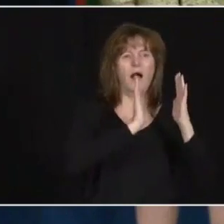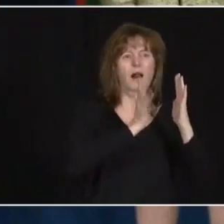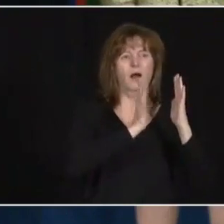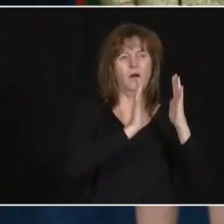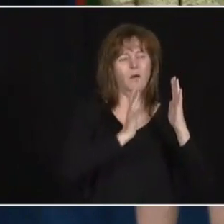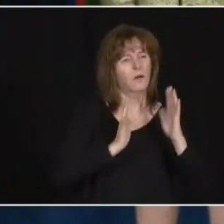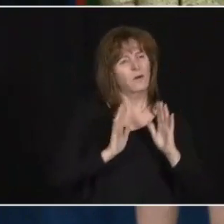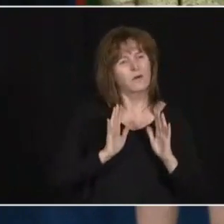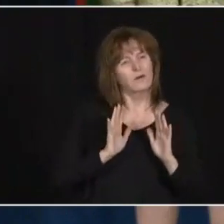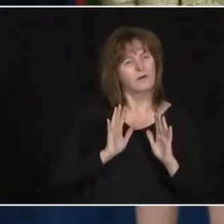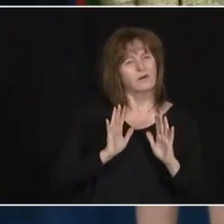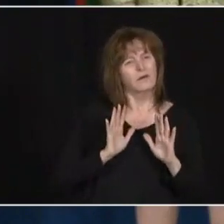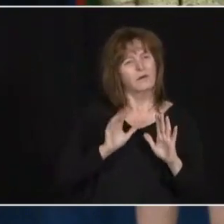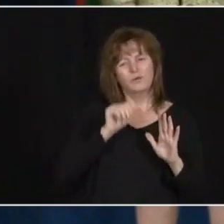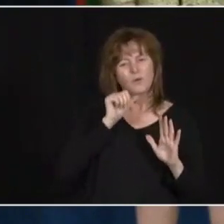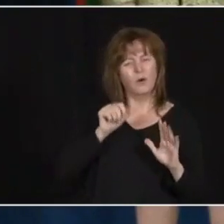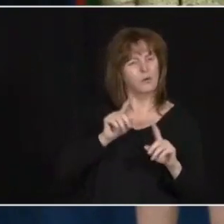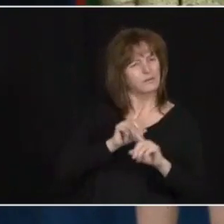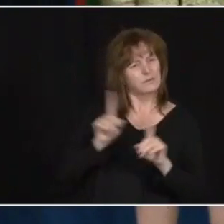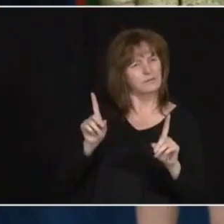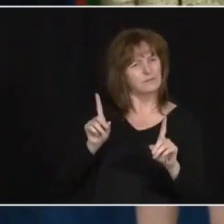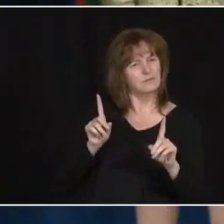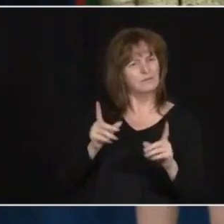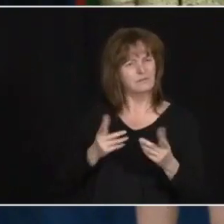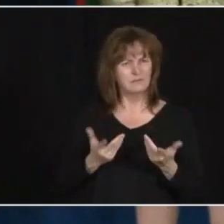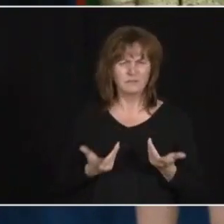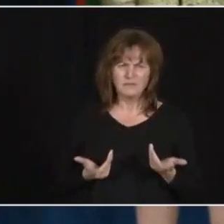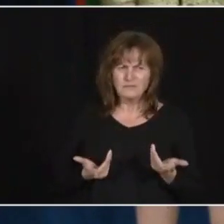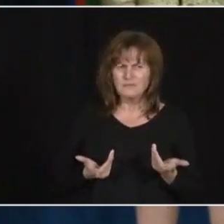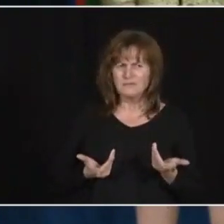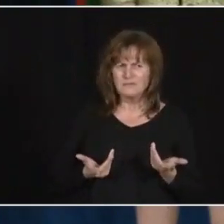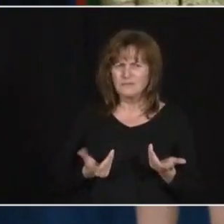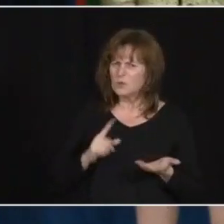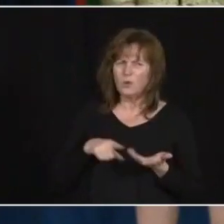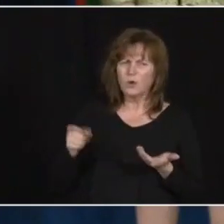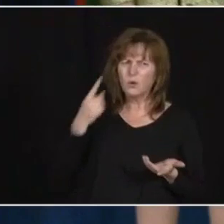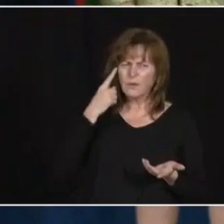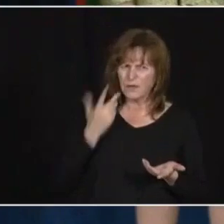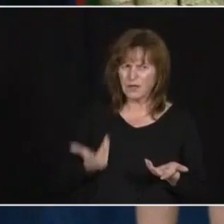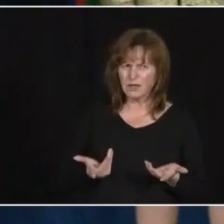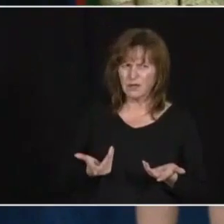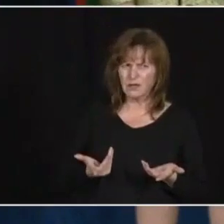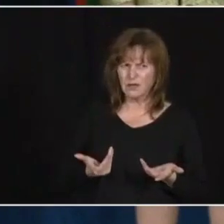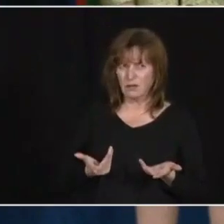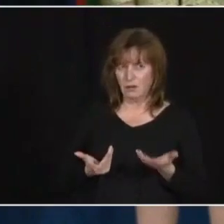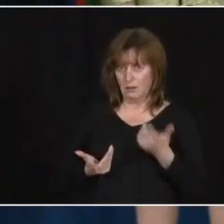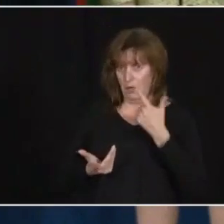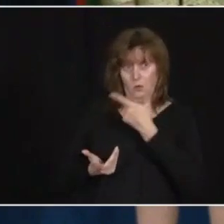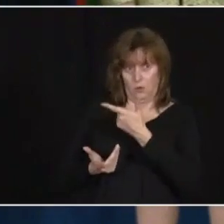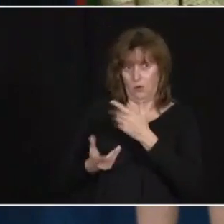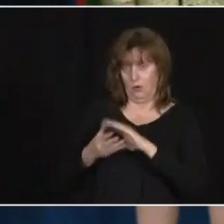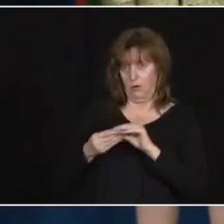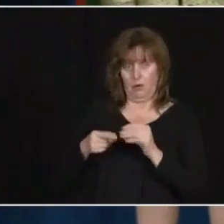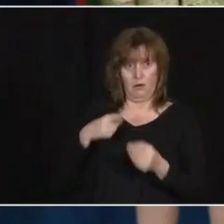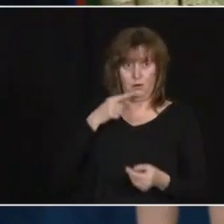has since come out and told them to essentially rethink that. I wanted to get your take on that, especially